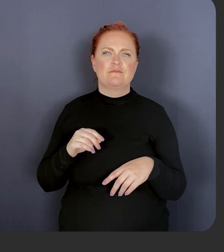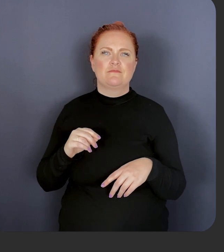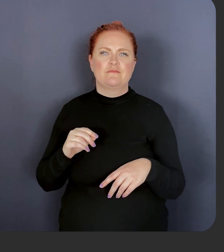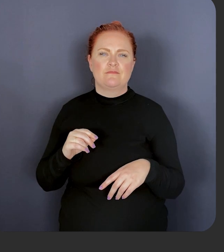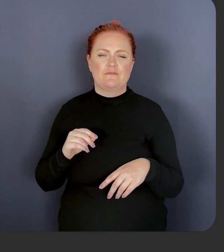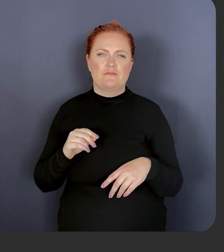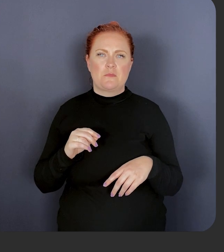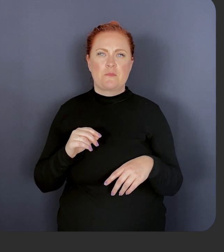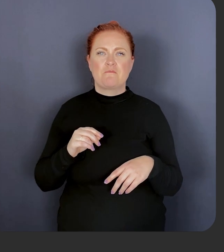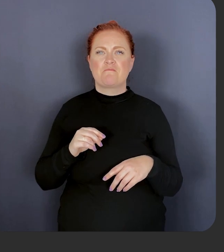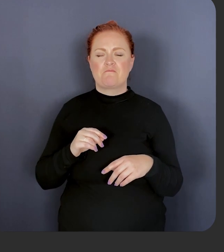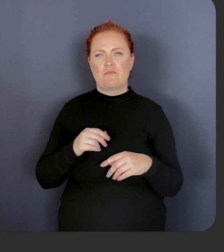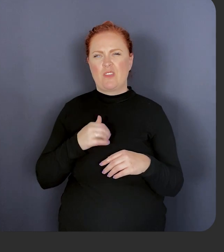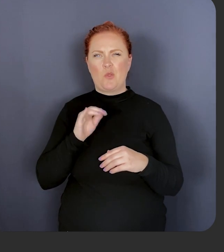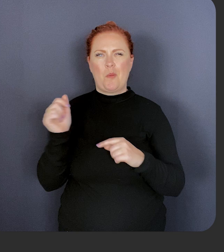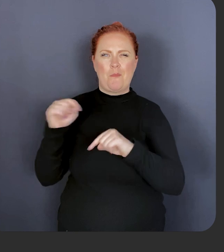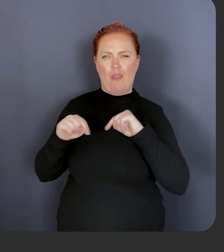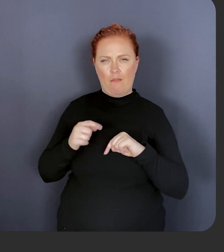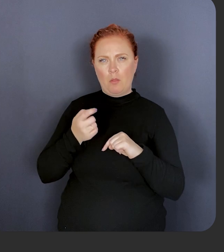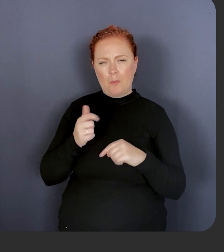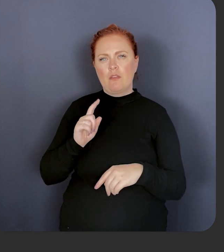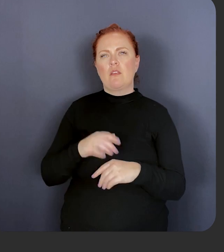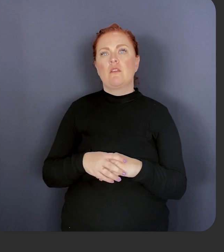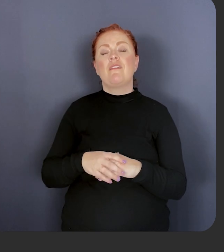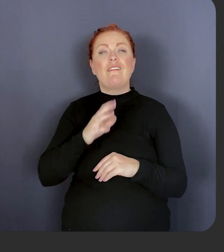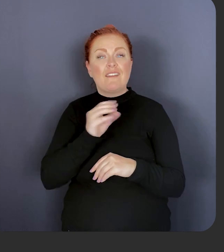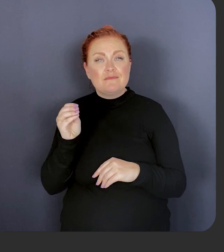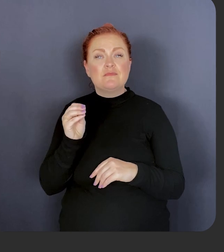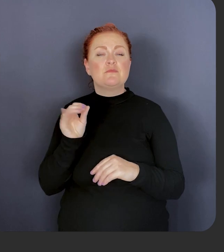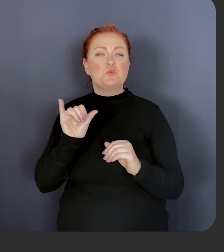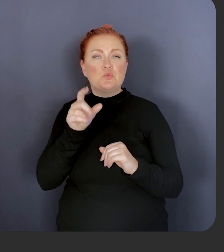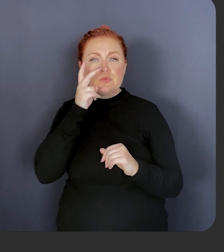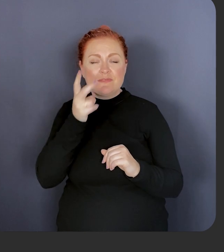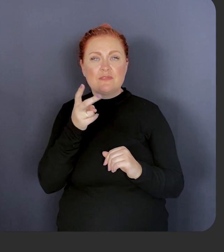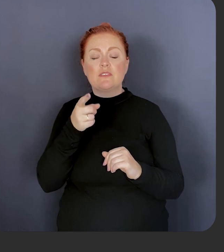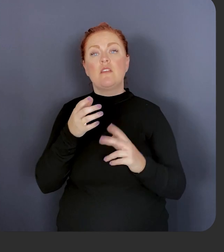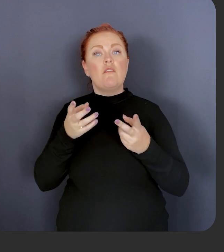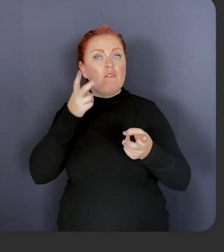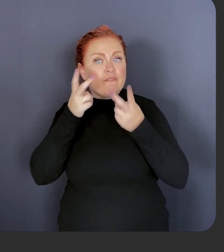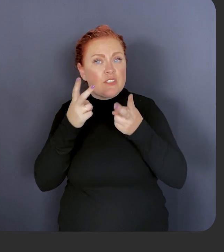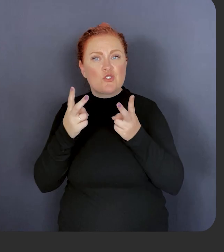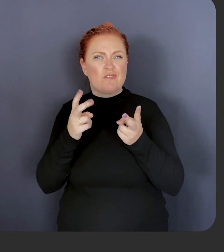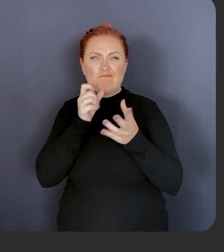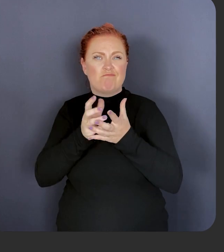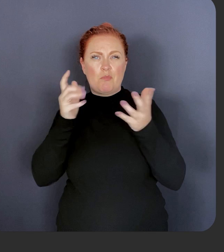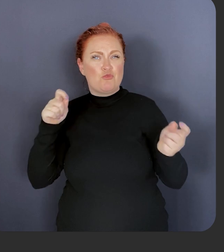to the other one. And we can see that visually, not a lot has changed